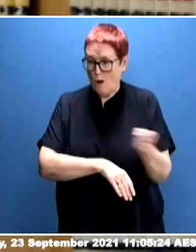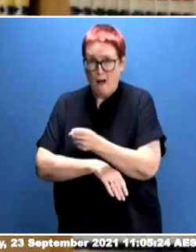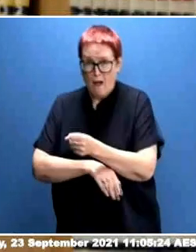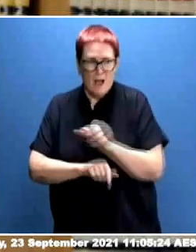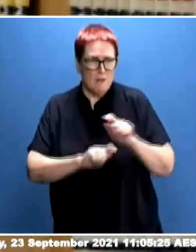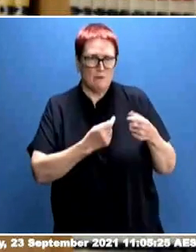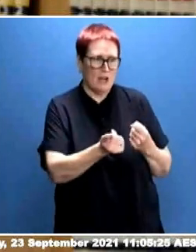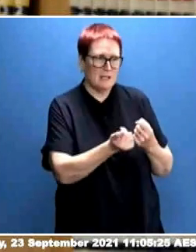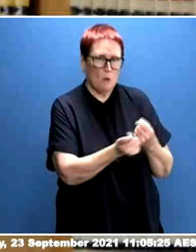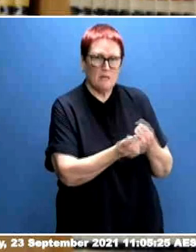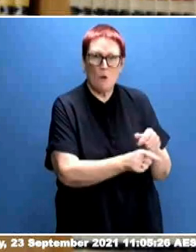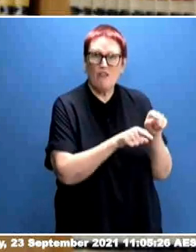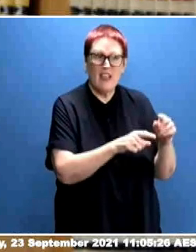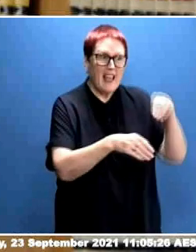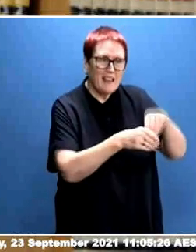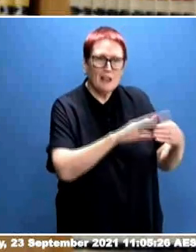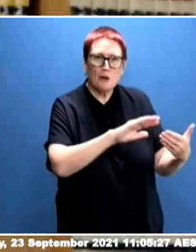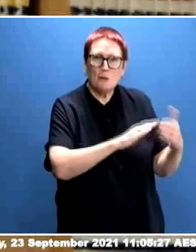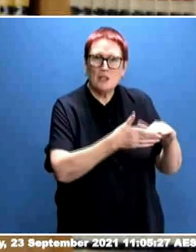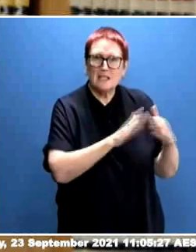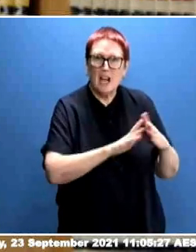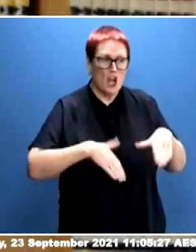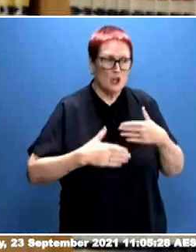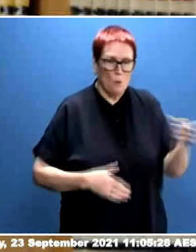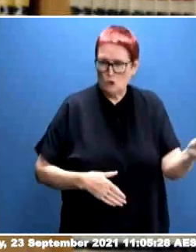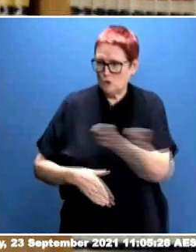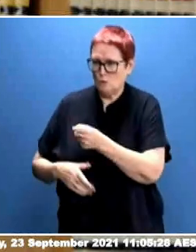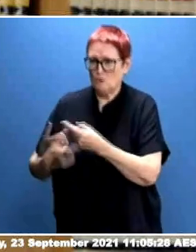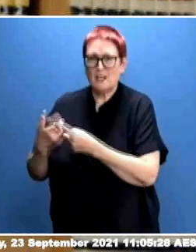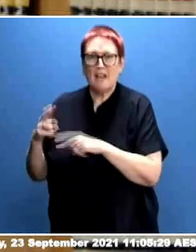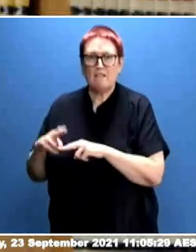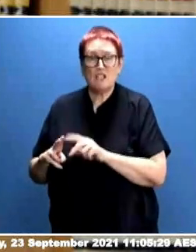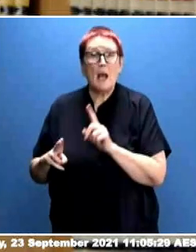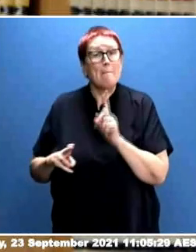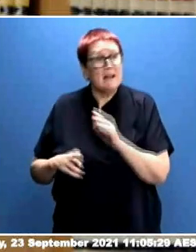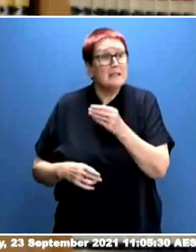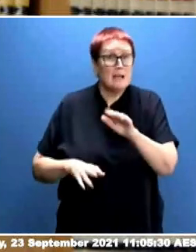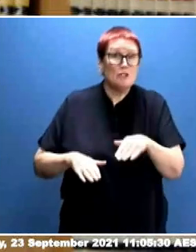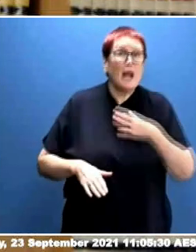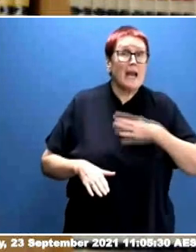But for those who do require this intensive level of support, it needs to be a more flexible model so that they can have those needs addressed.